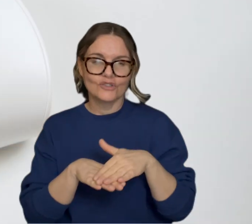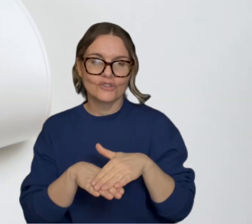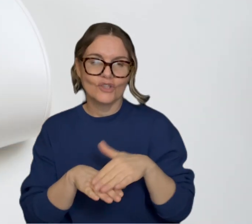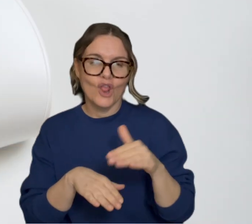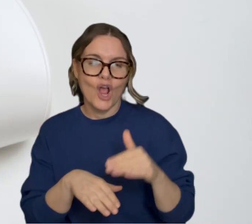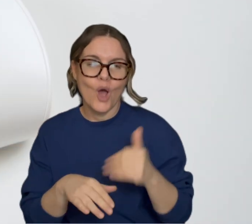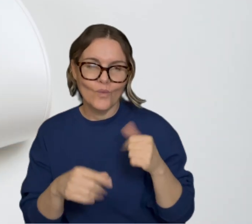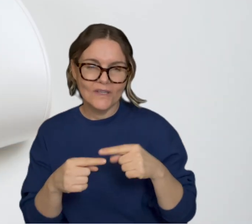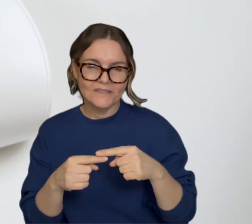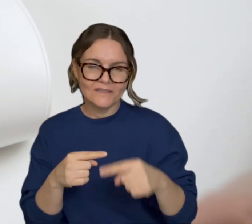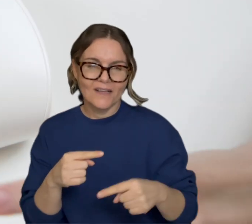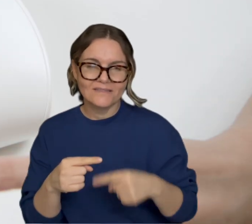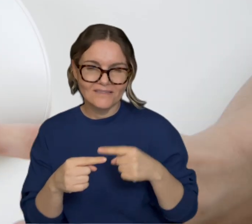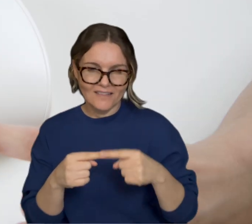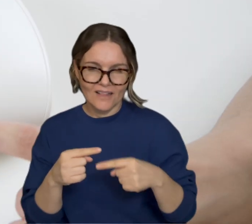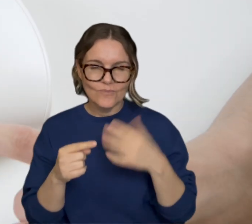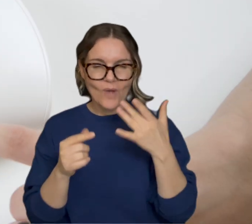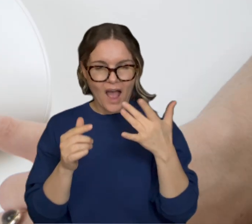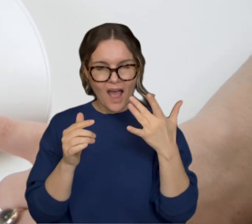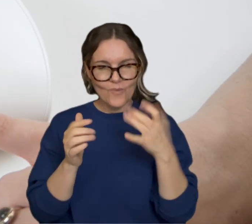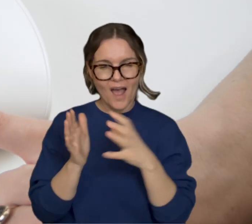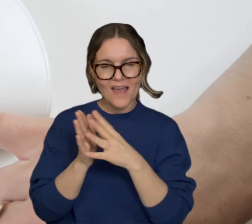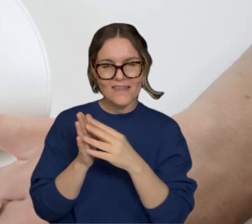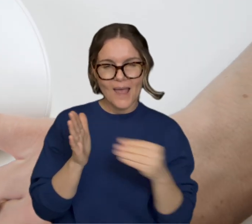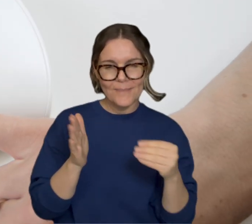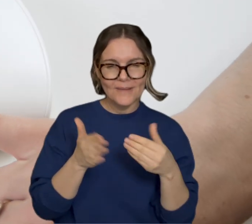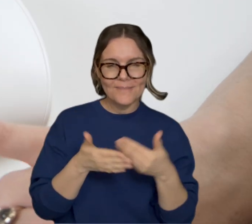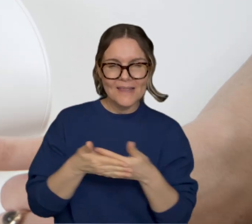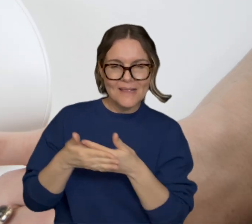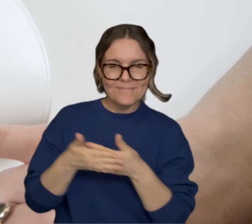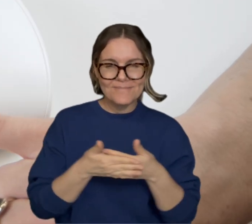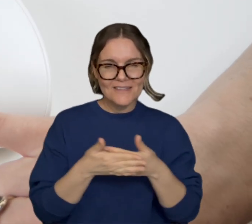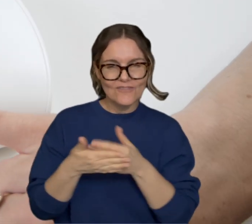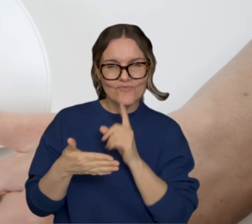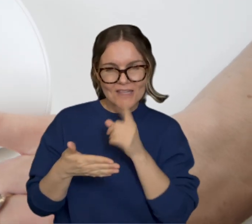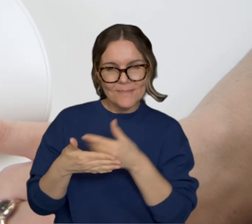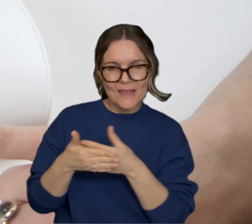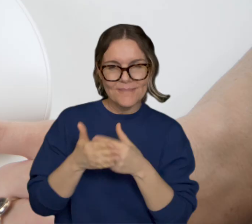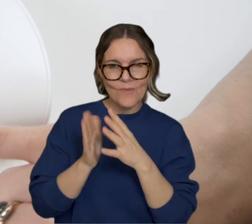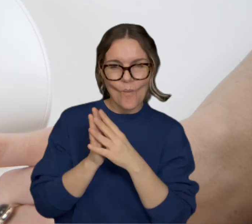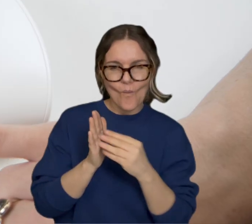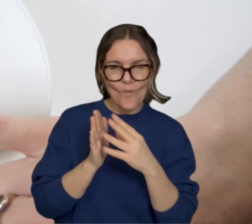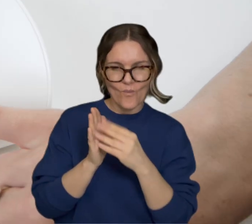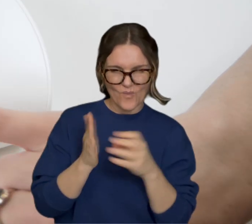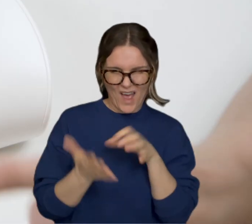cycle speeds this is slower to mimic a baby drinking but you still have three options